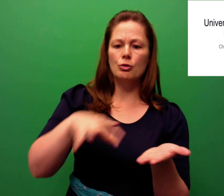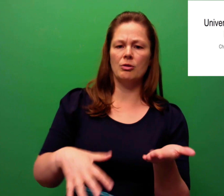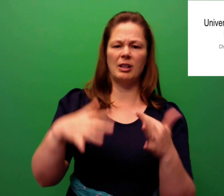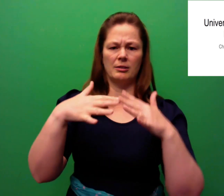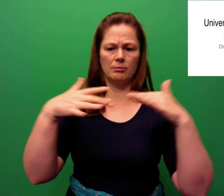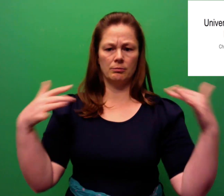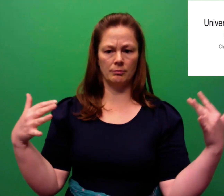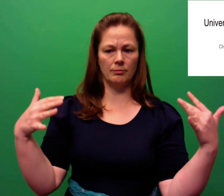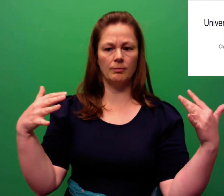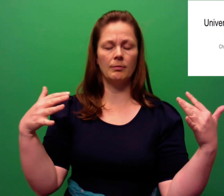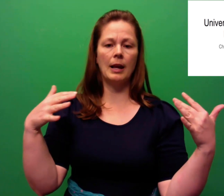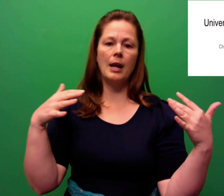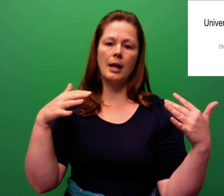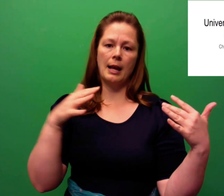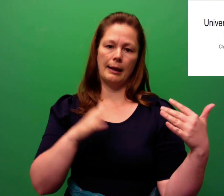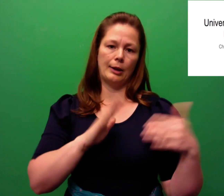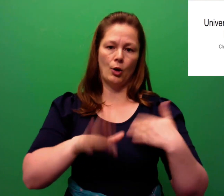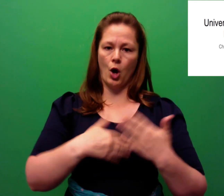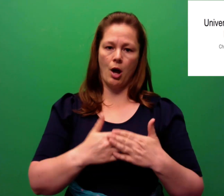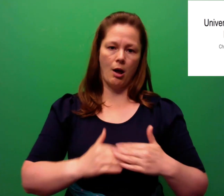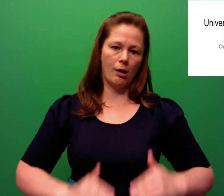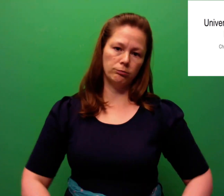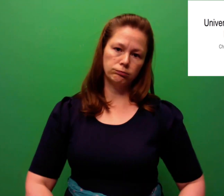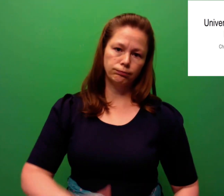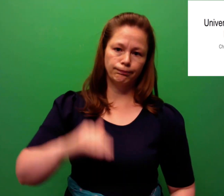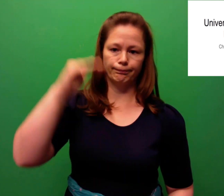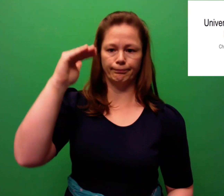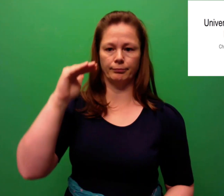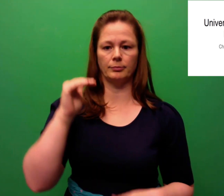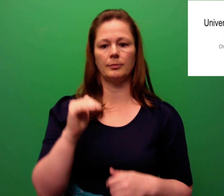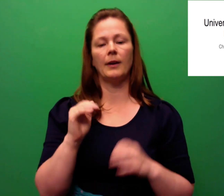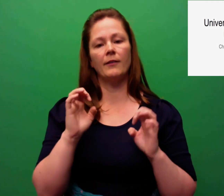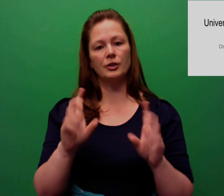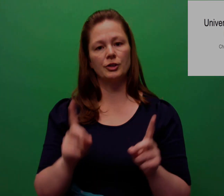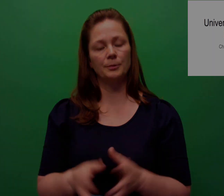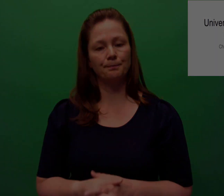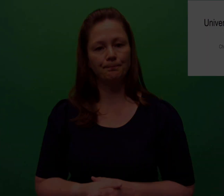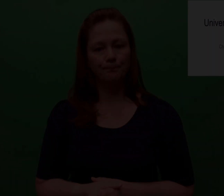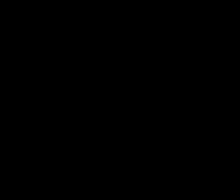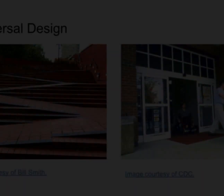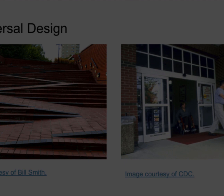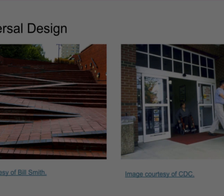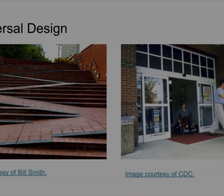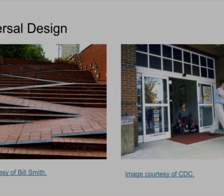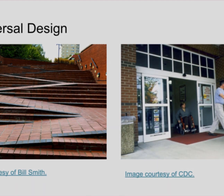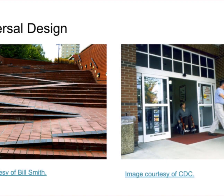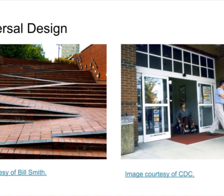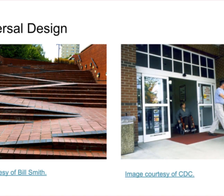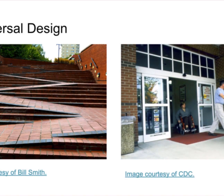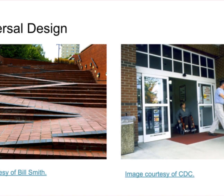supporting diverse learners at all stages of their education career.